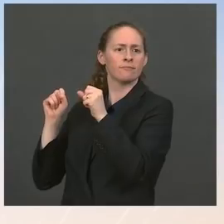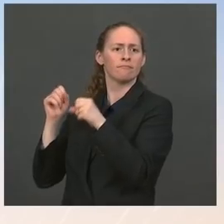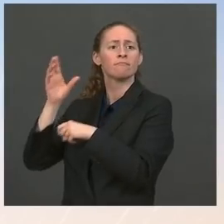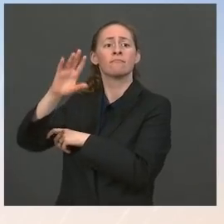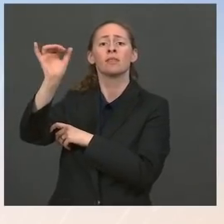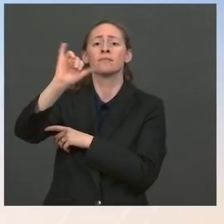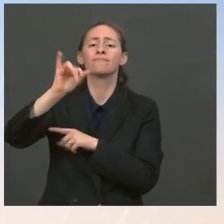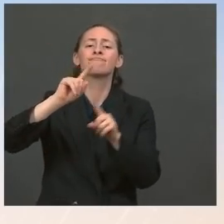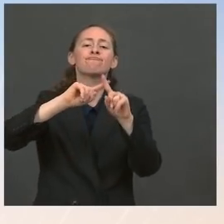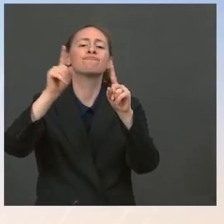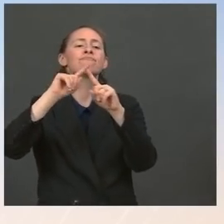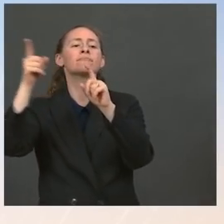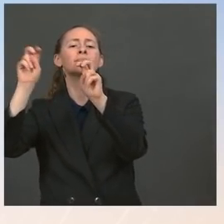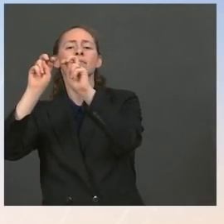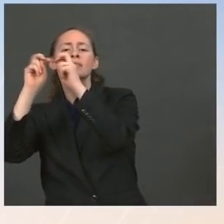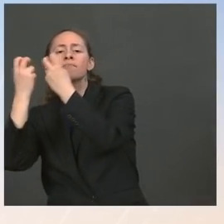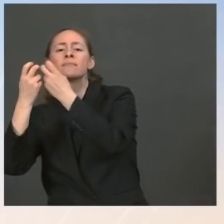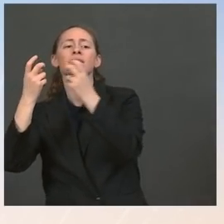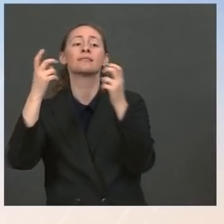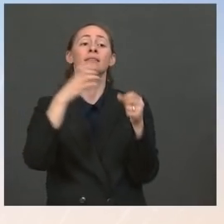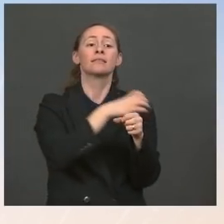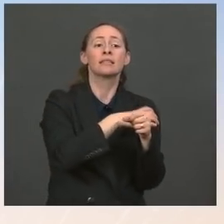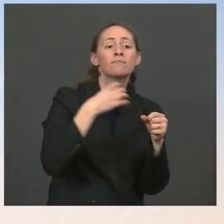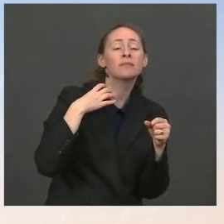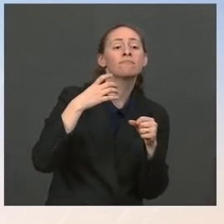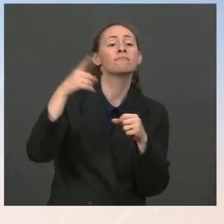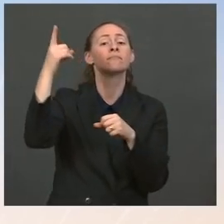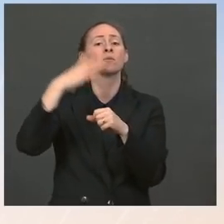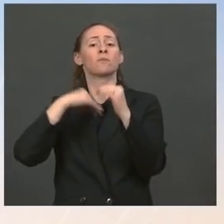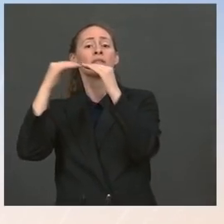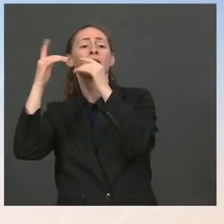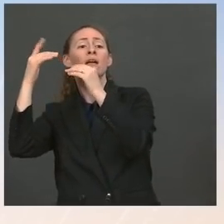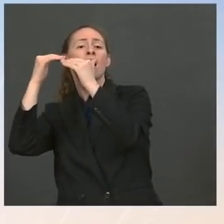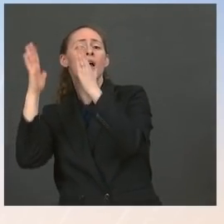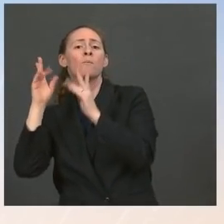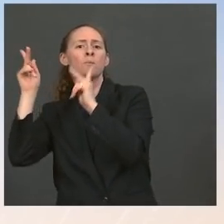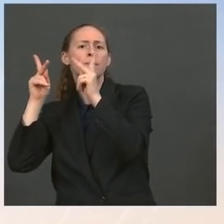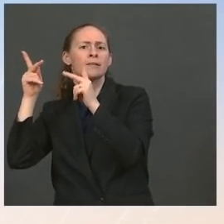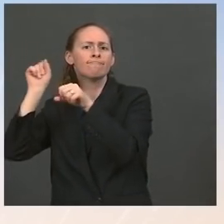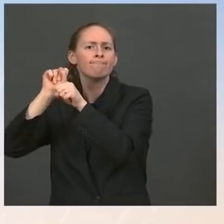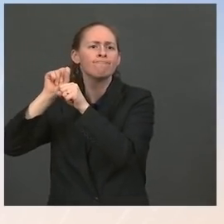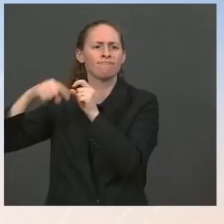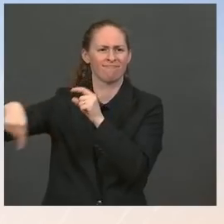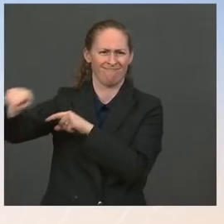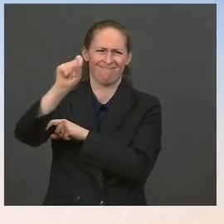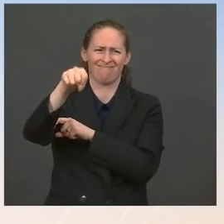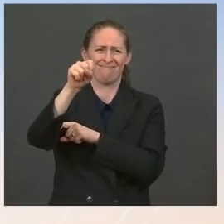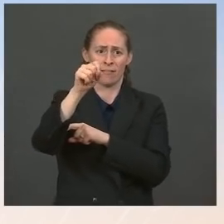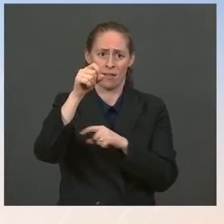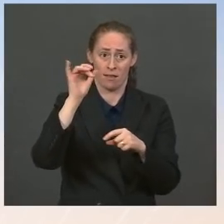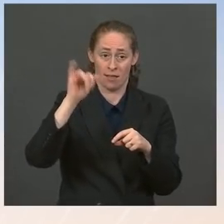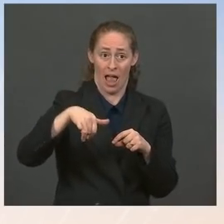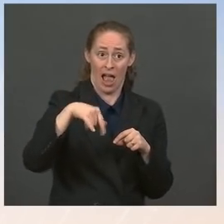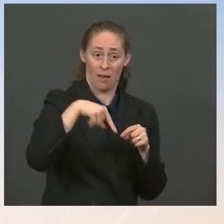You have White House officials out there. And so, it is important to sell this -- yes, to sell this, but to -- for the people to understand